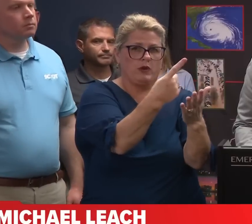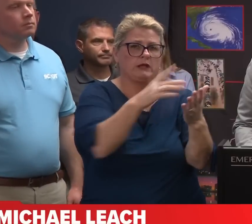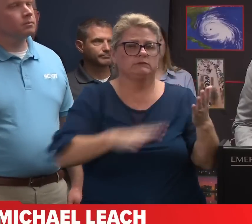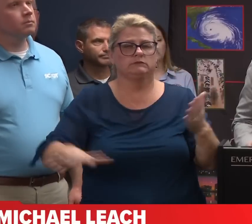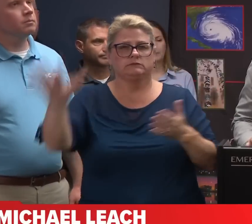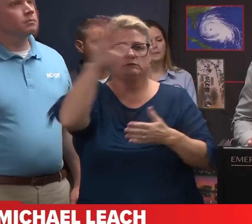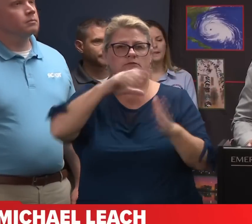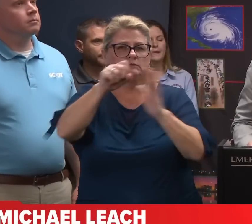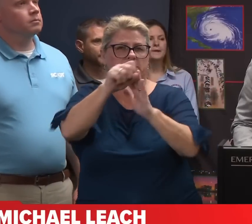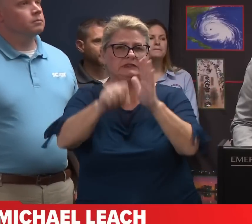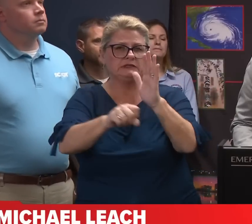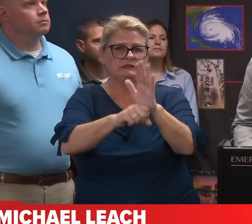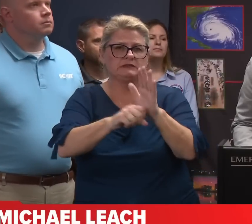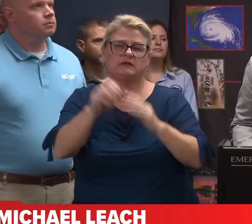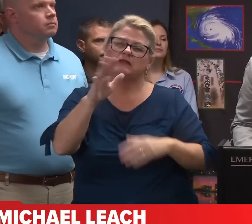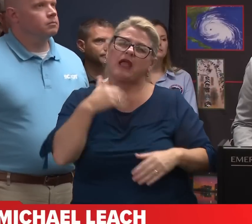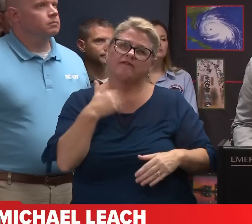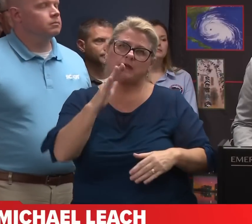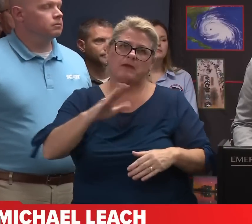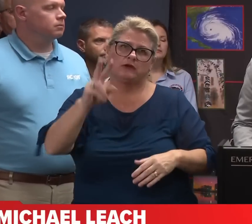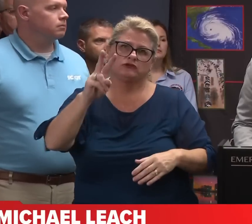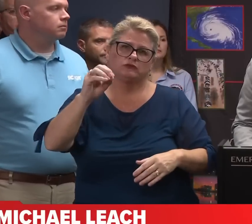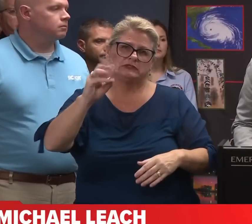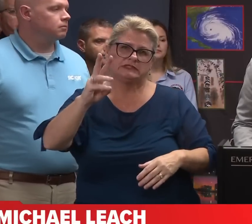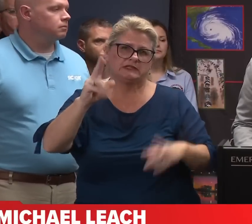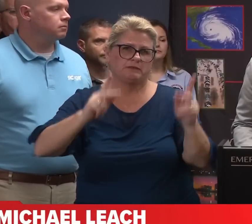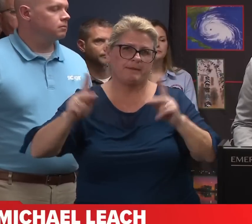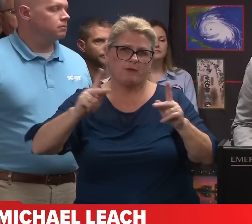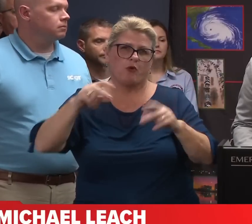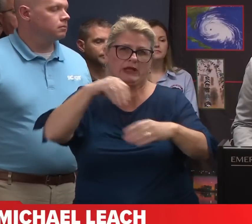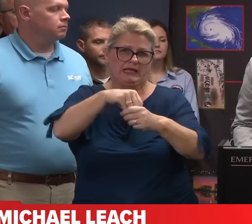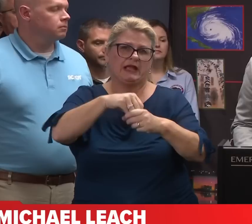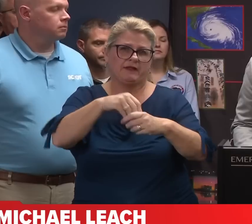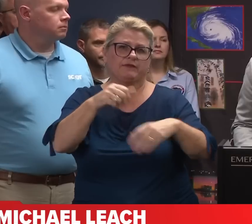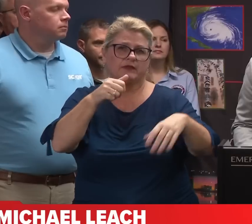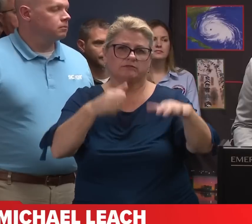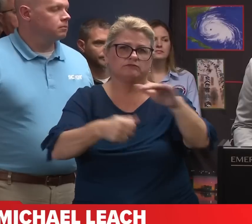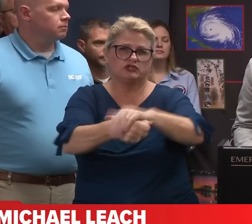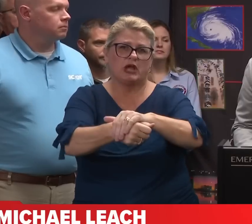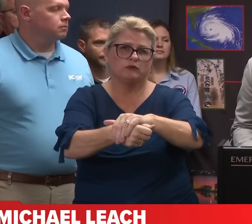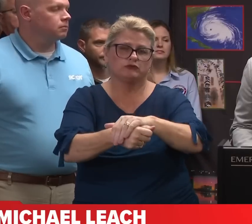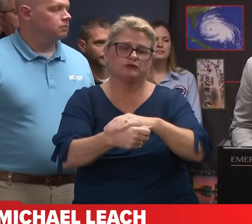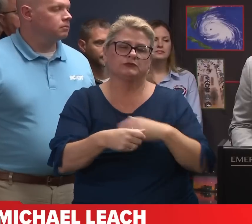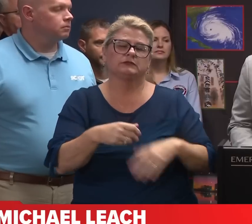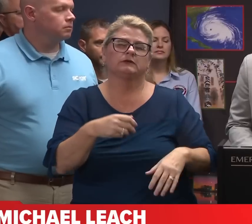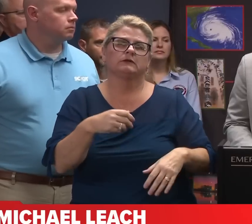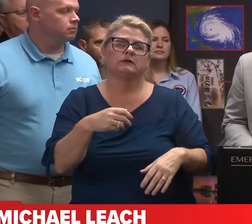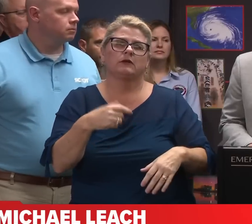um, around 206 individuals. Um Currently, uh we continue to work with the Department of Public Health,